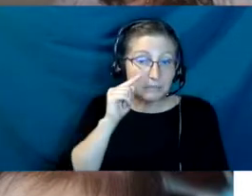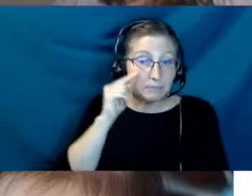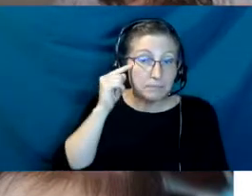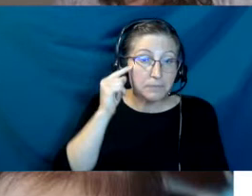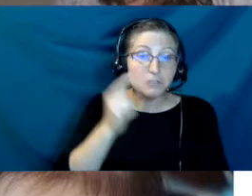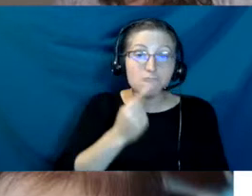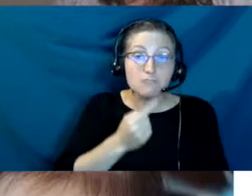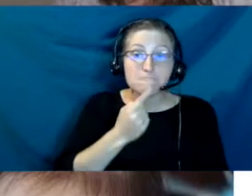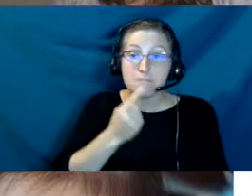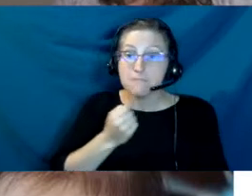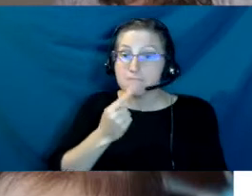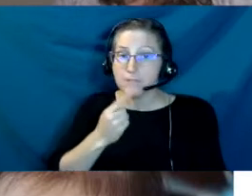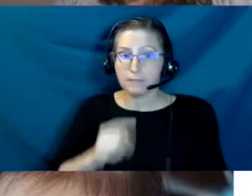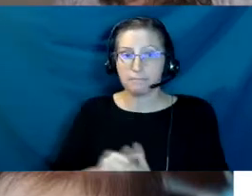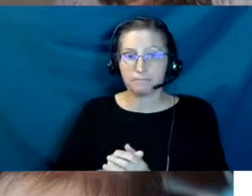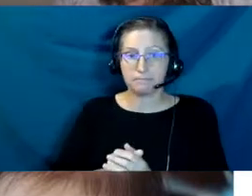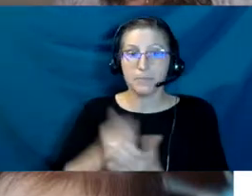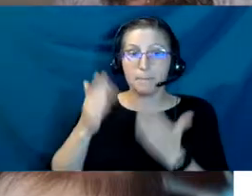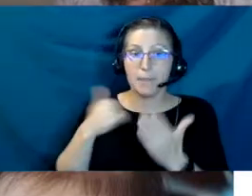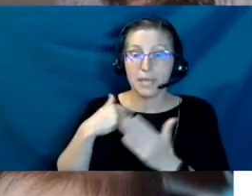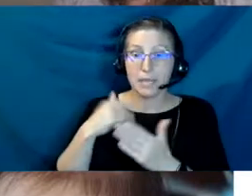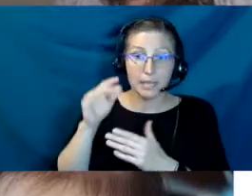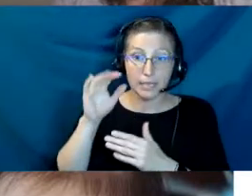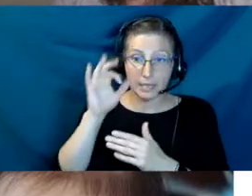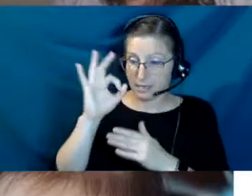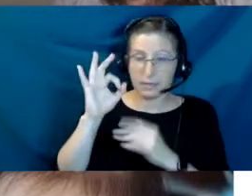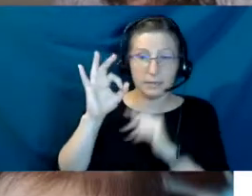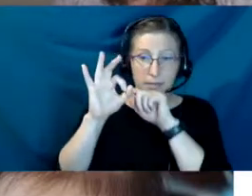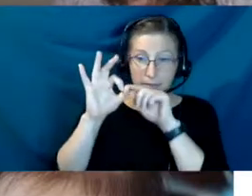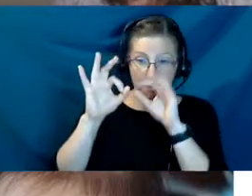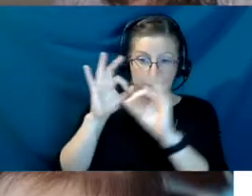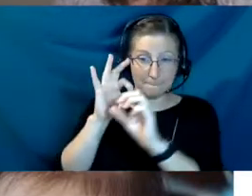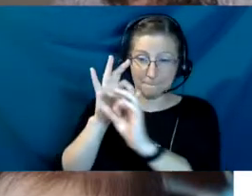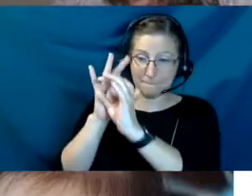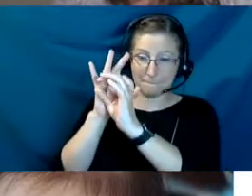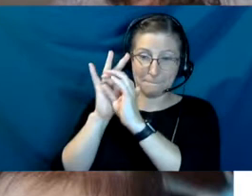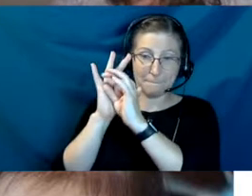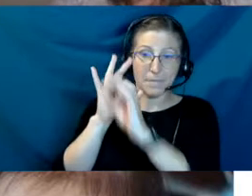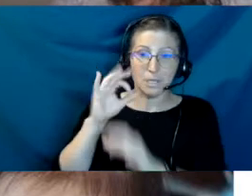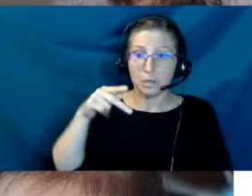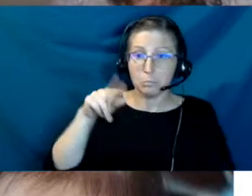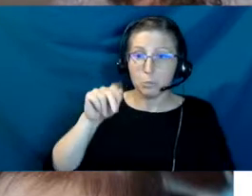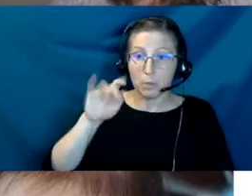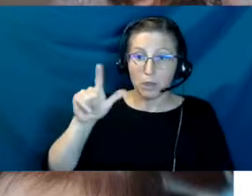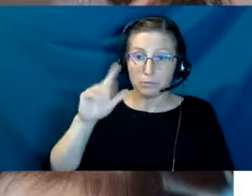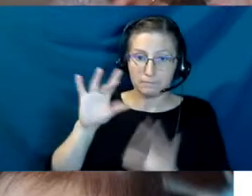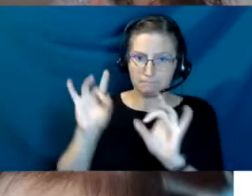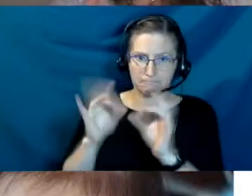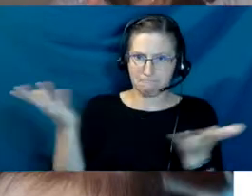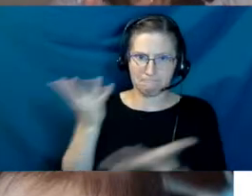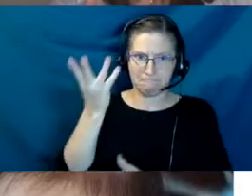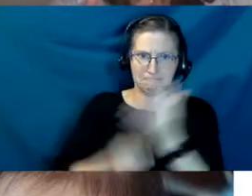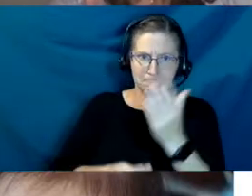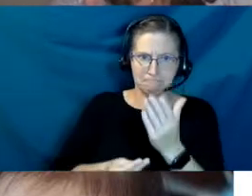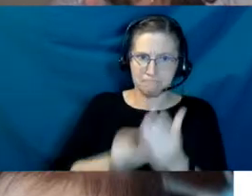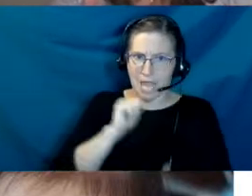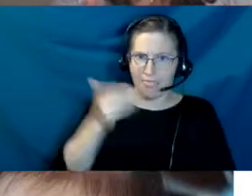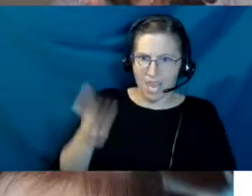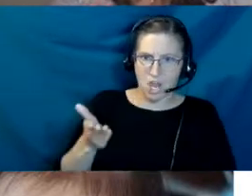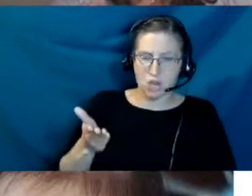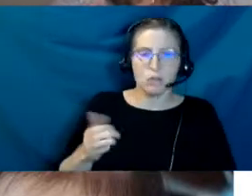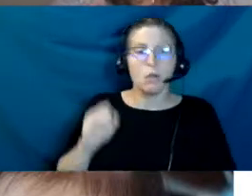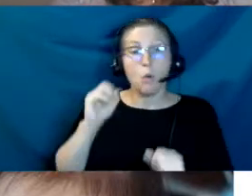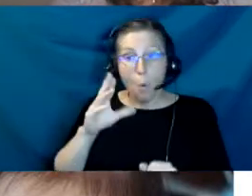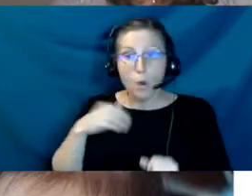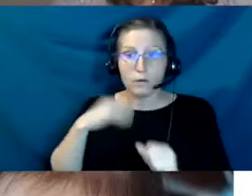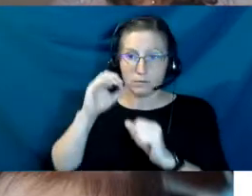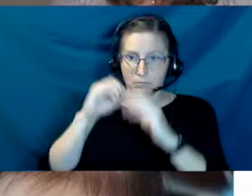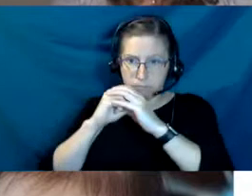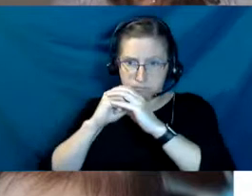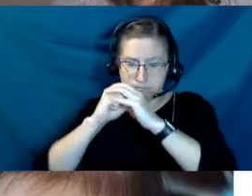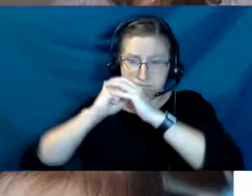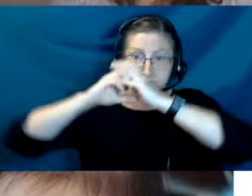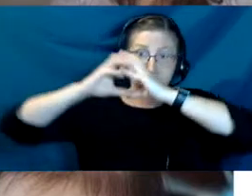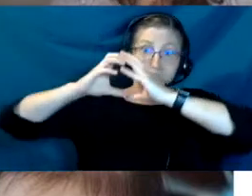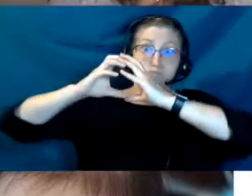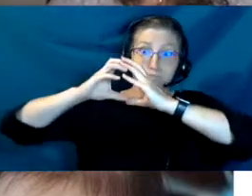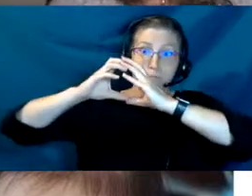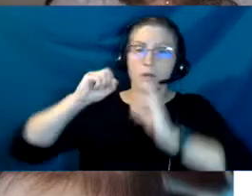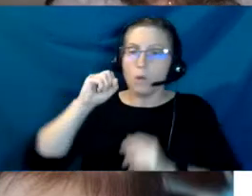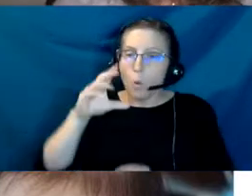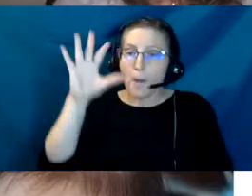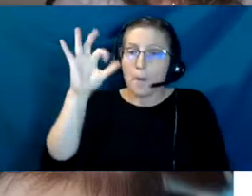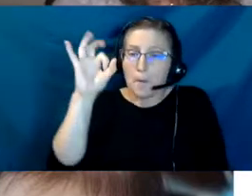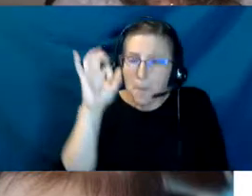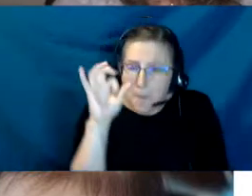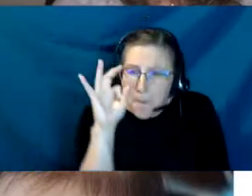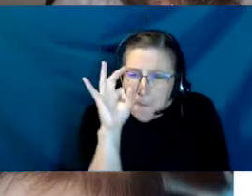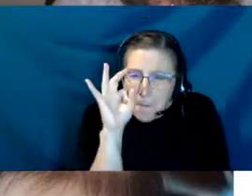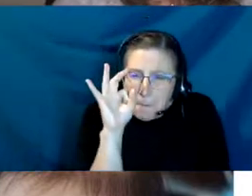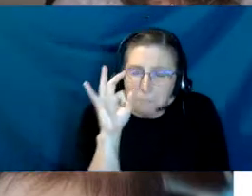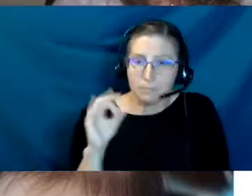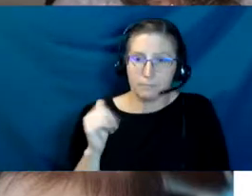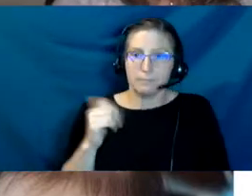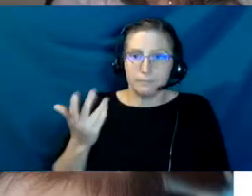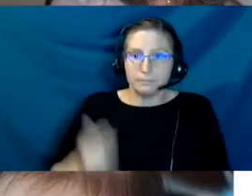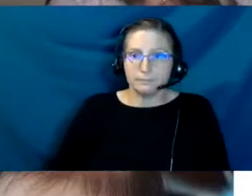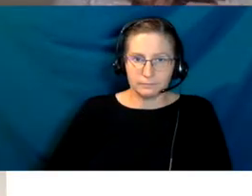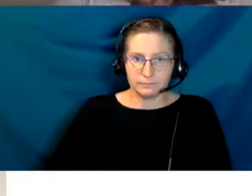of a clear black pupil, or the pupil might be excessively large, or really, really small.